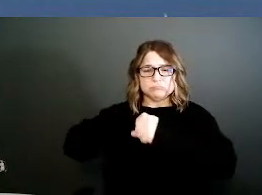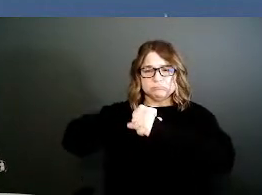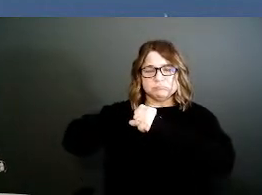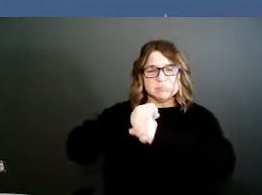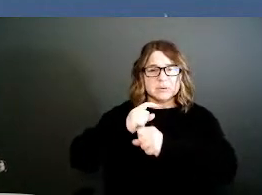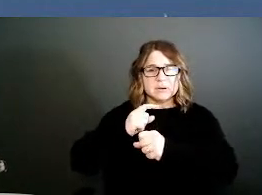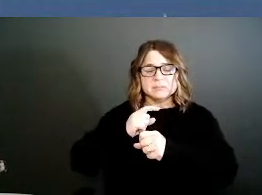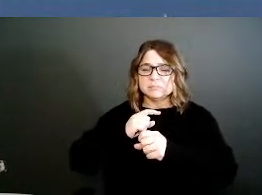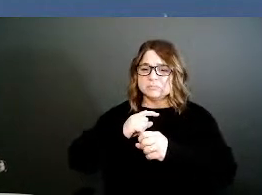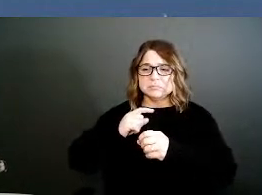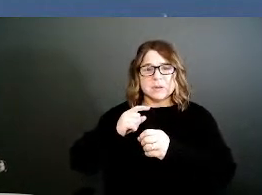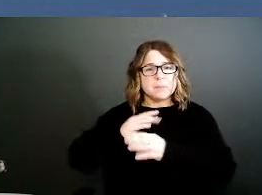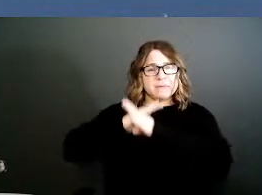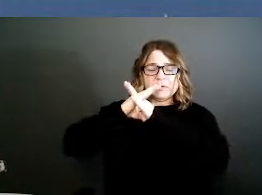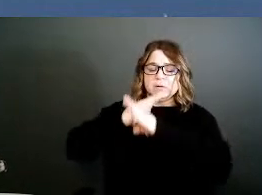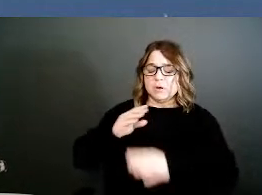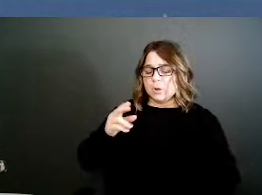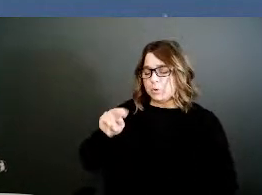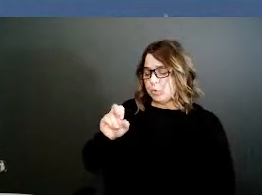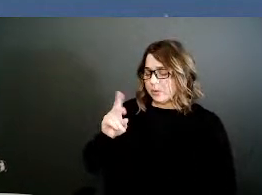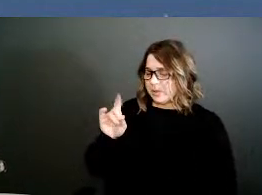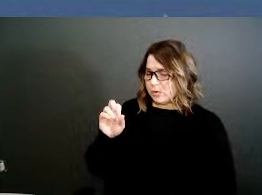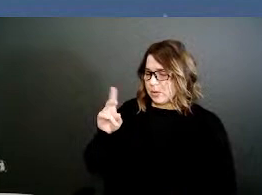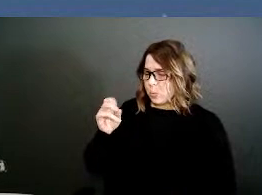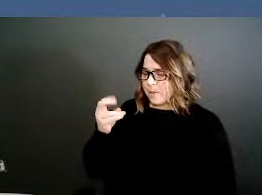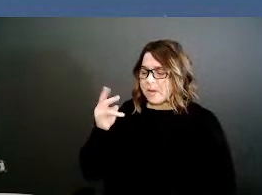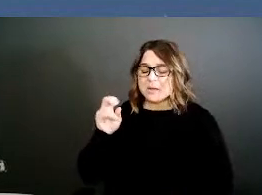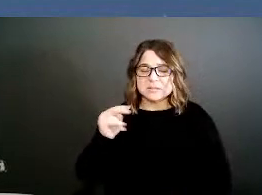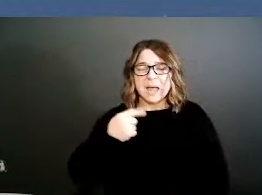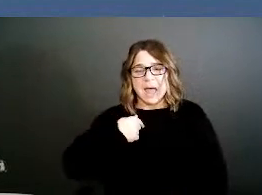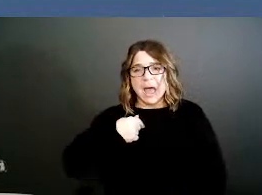AS A DEACON IN THE EVANGELICAL MINNEAPOLIS AREA SYNOD ASSEMBLY PASSED A SIMILAR RESOLUTION THIS